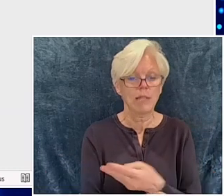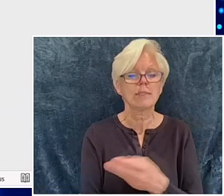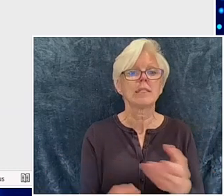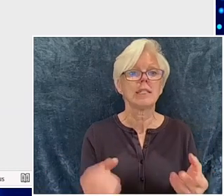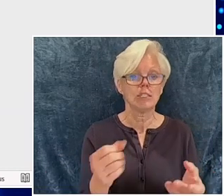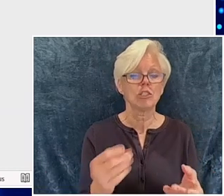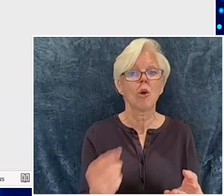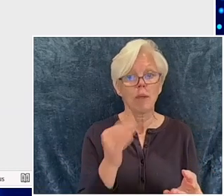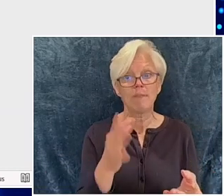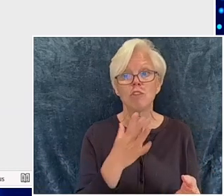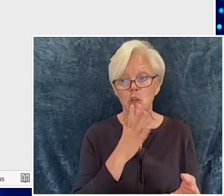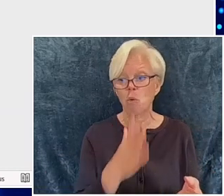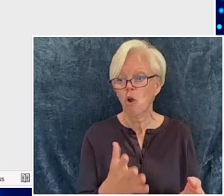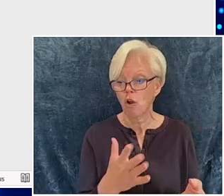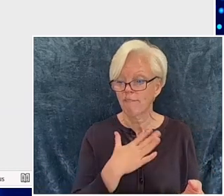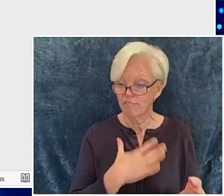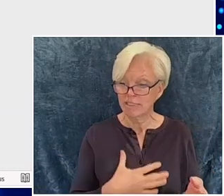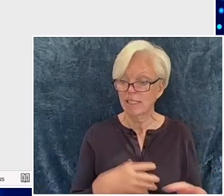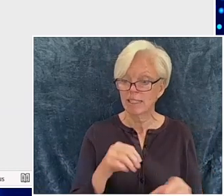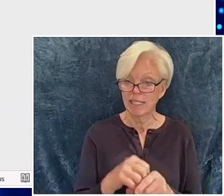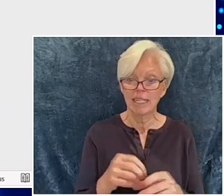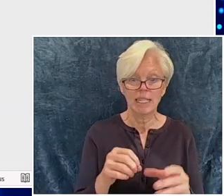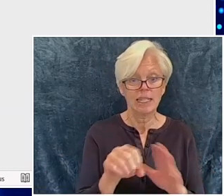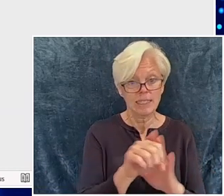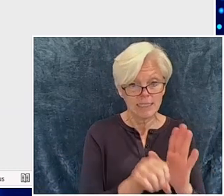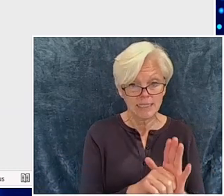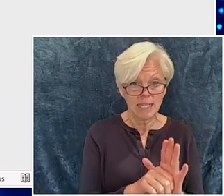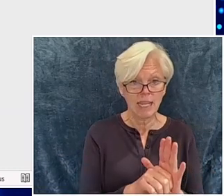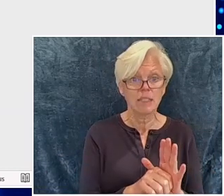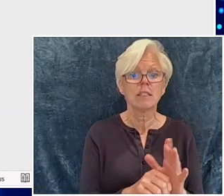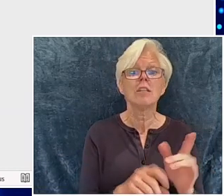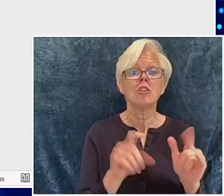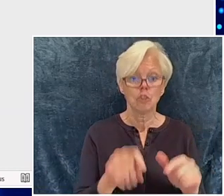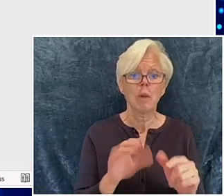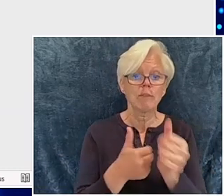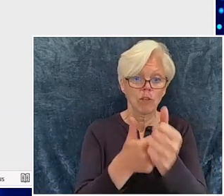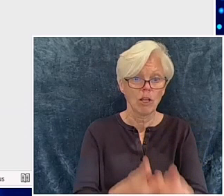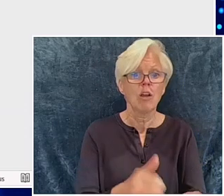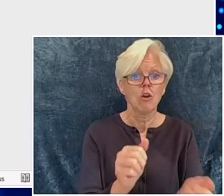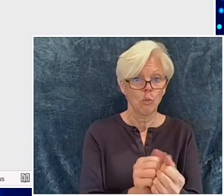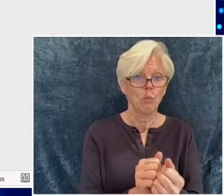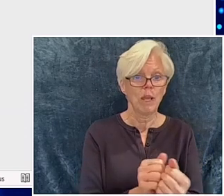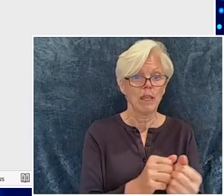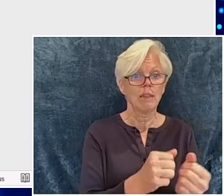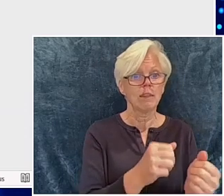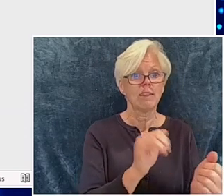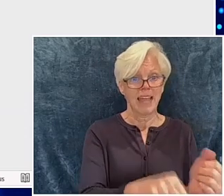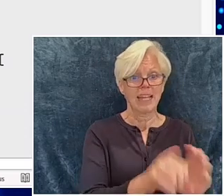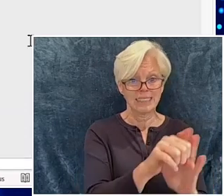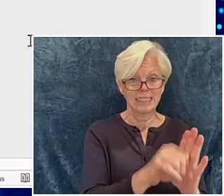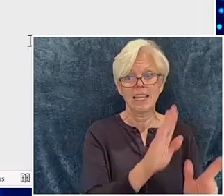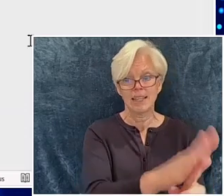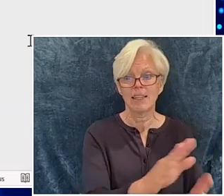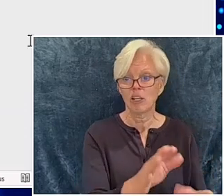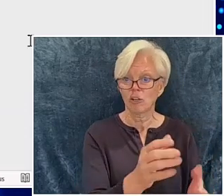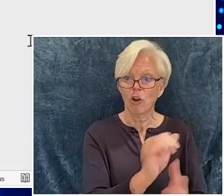located in a state, you are required to comply with applicable state authorization or licensure requirements, or if you are